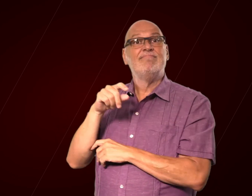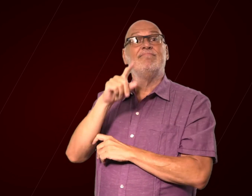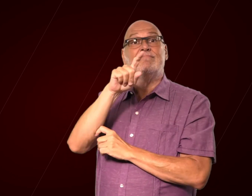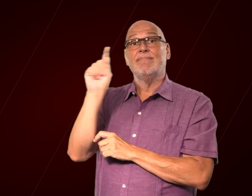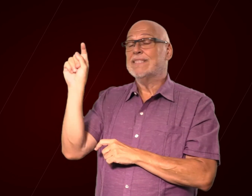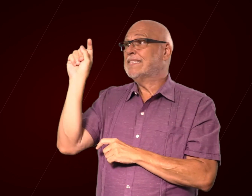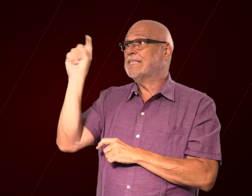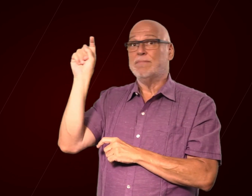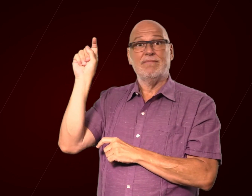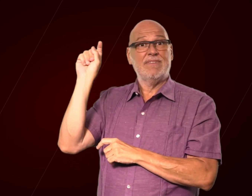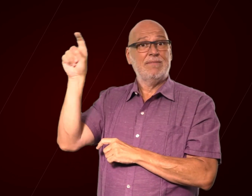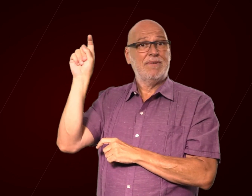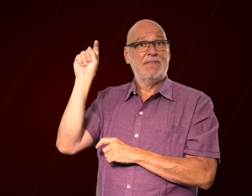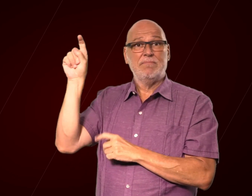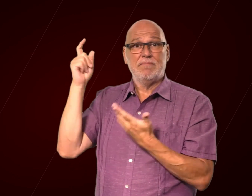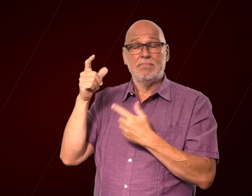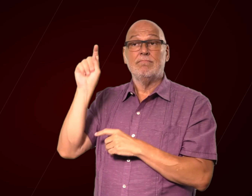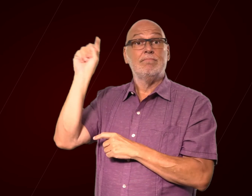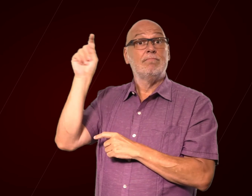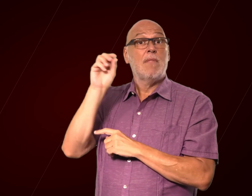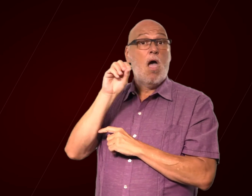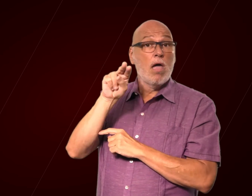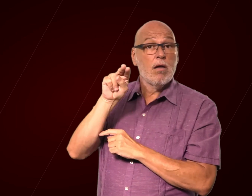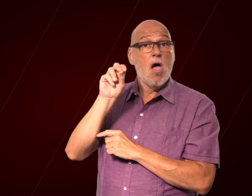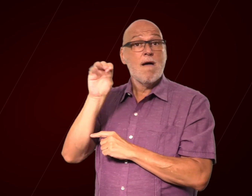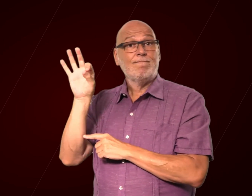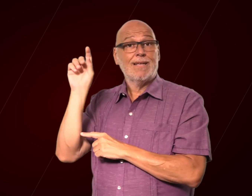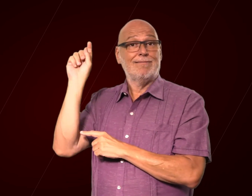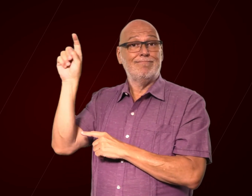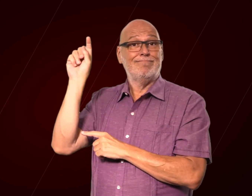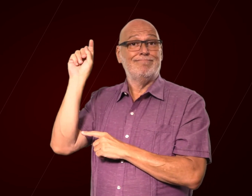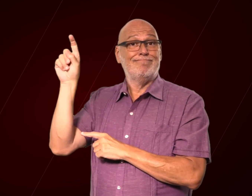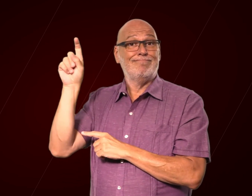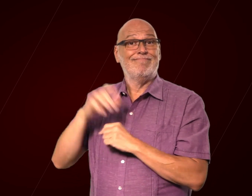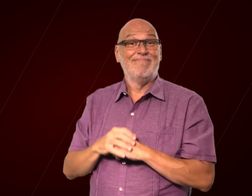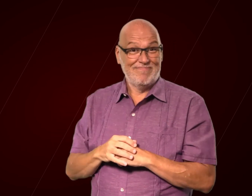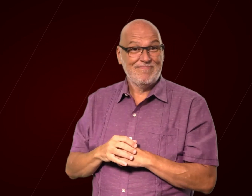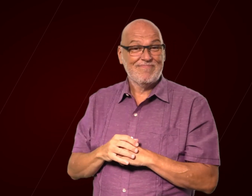by tapping the button, it turns captions on and off.